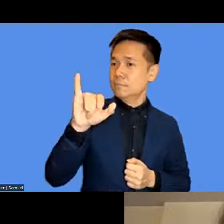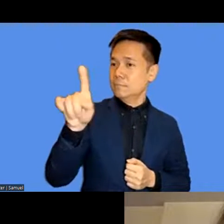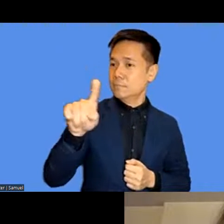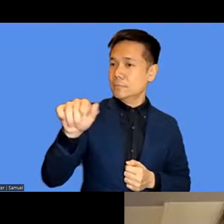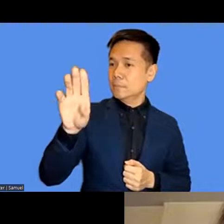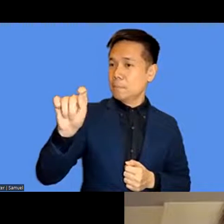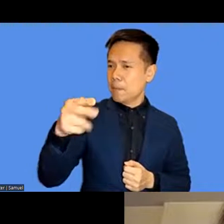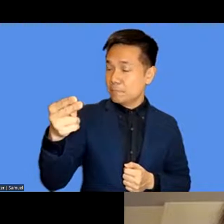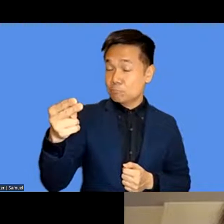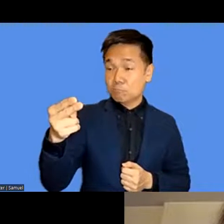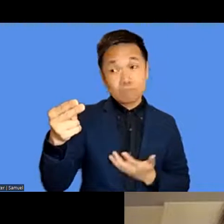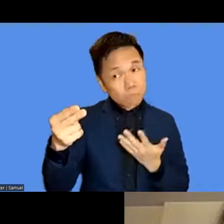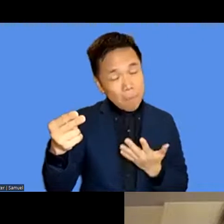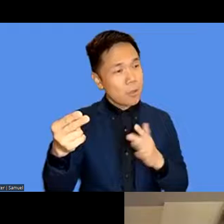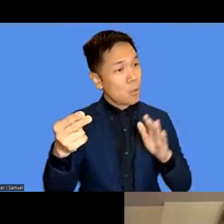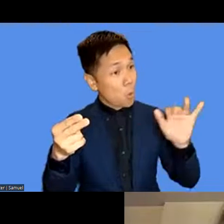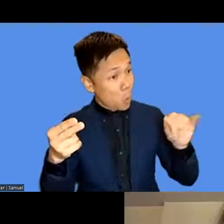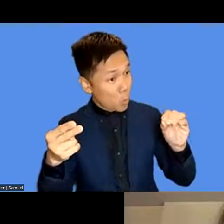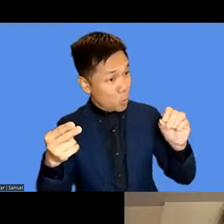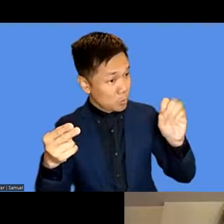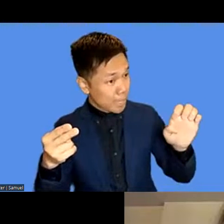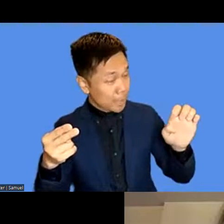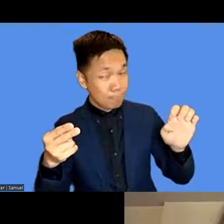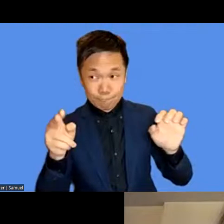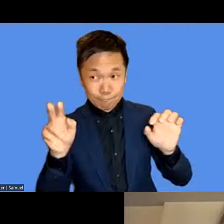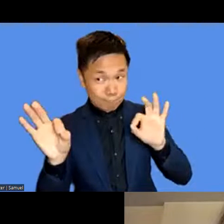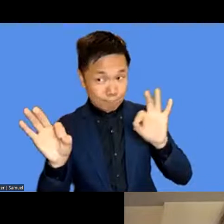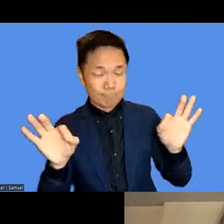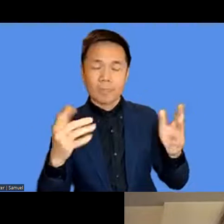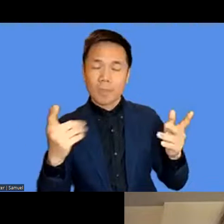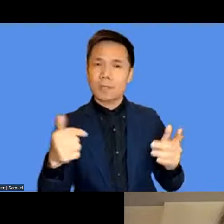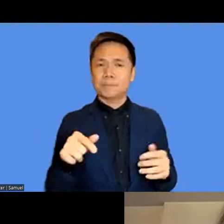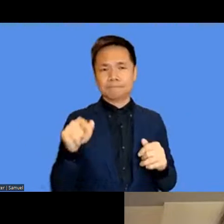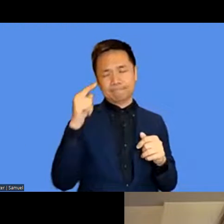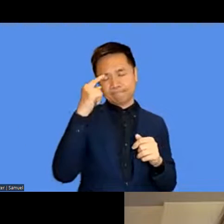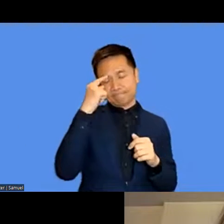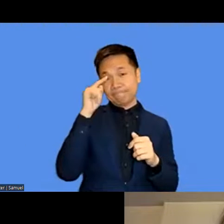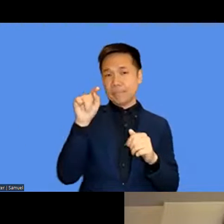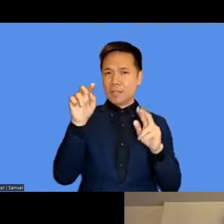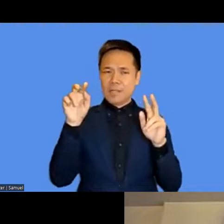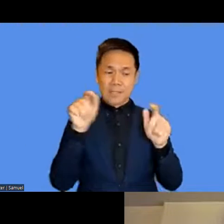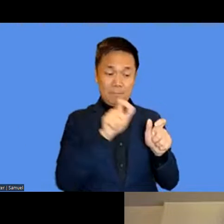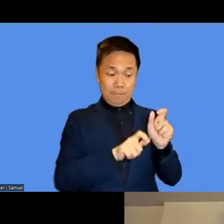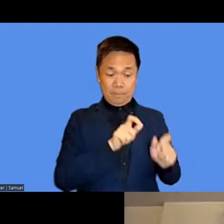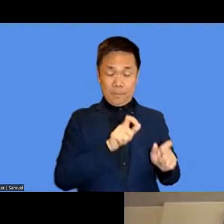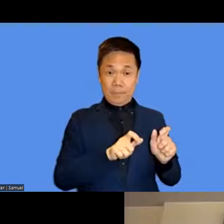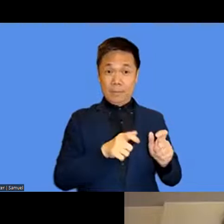And this seems to be a very, very broad area when we are talking about citizen generated data in general.